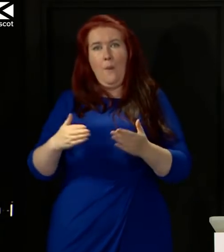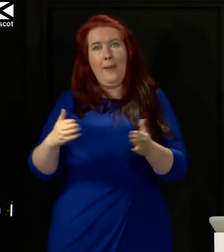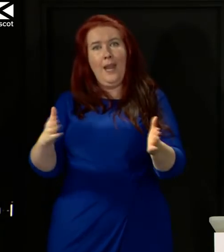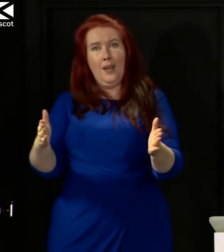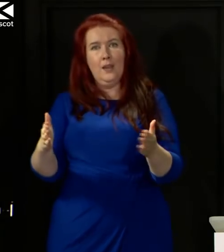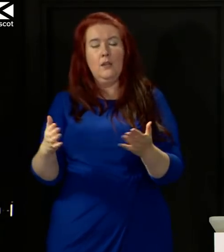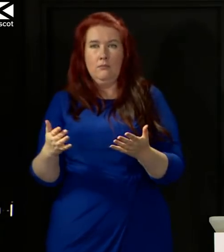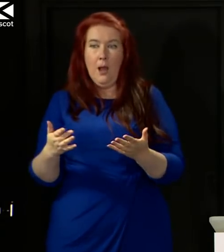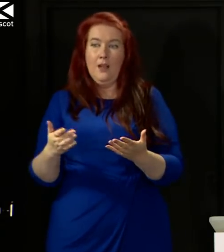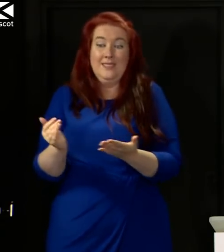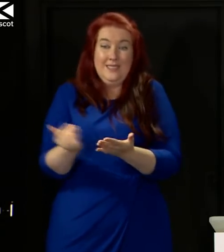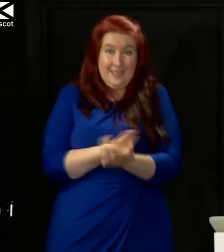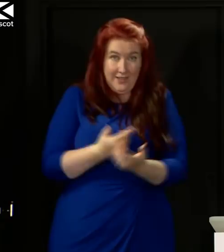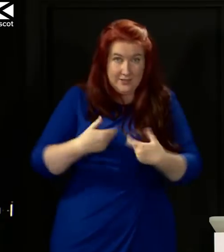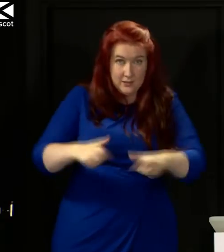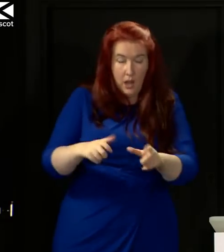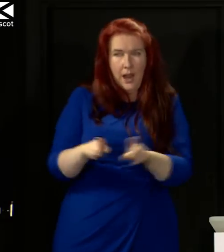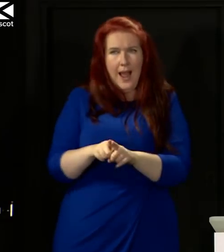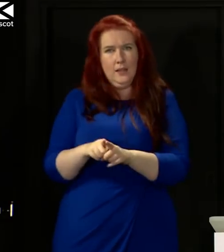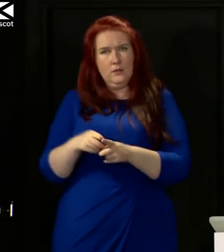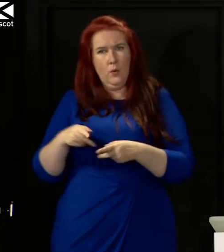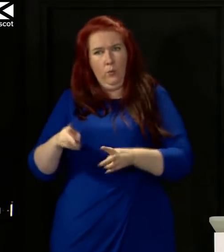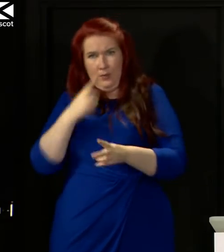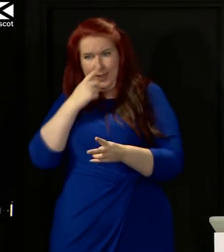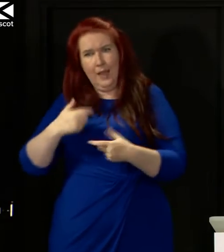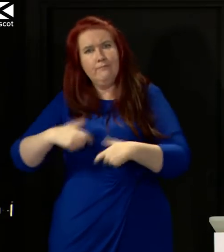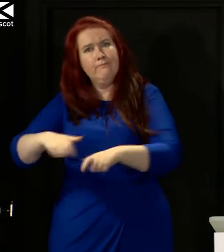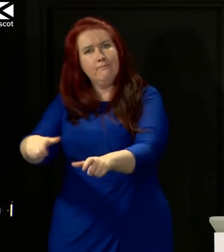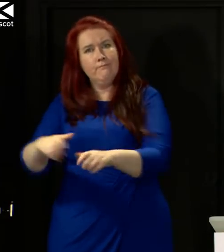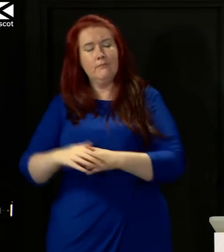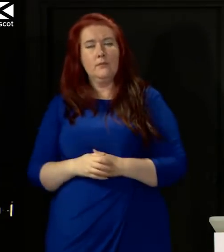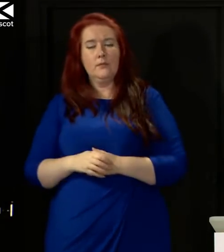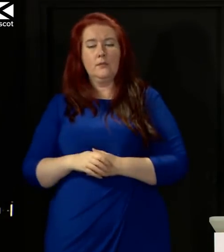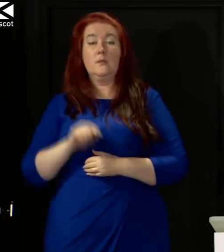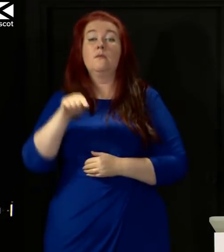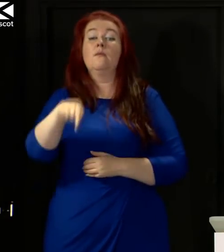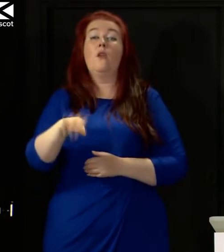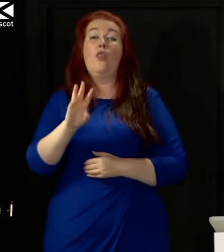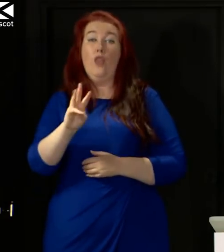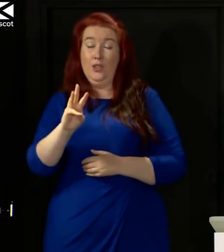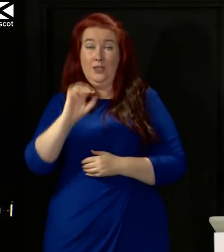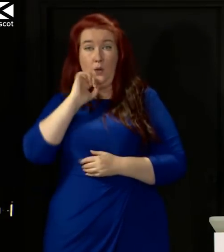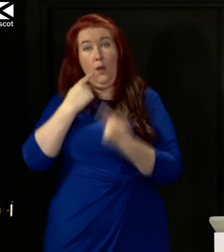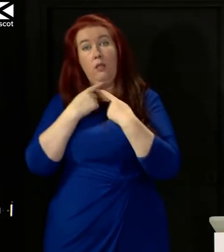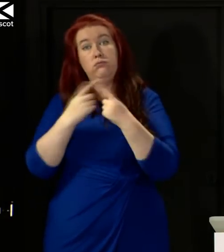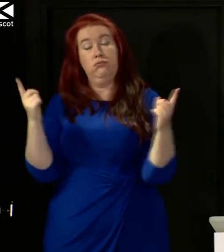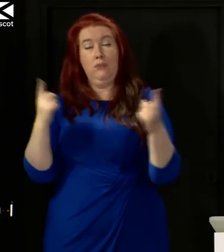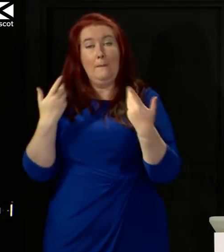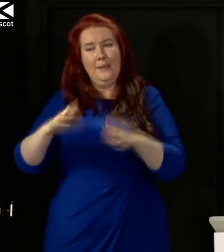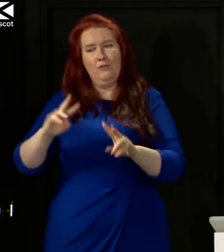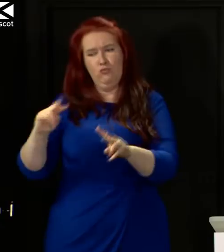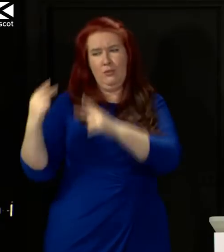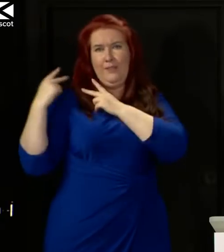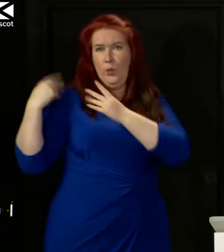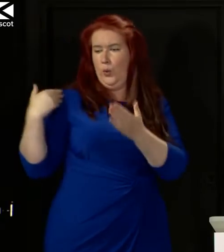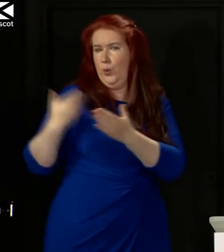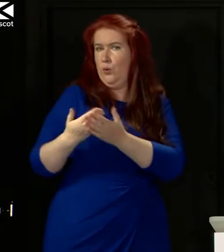On Thursday, I will announce the outcome of our review into lockdown restrictions and,